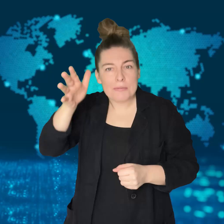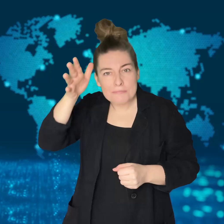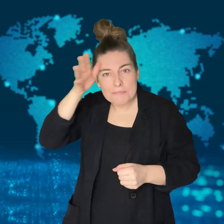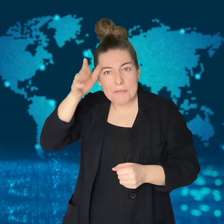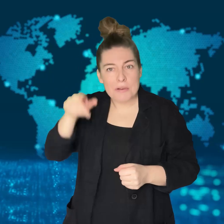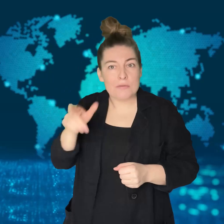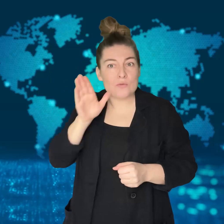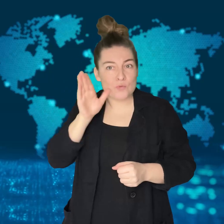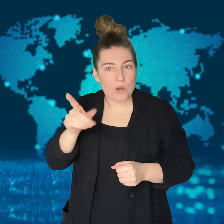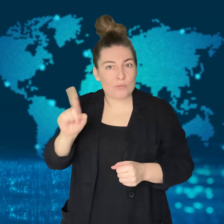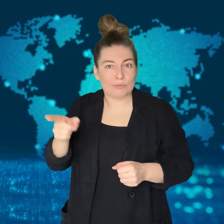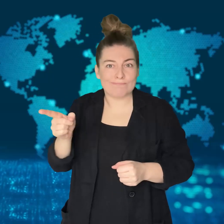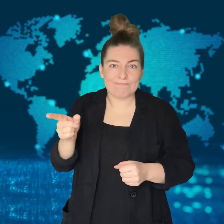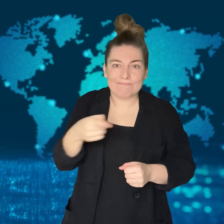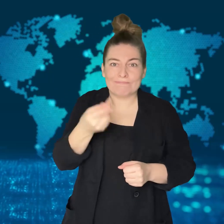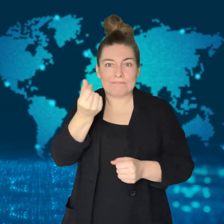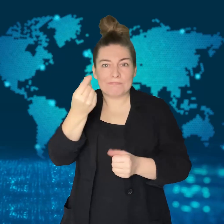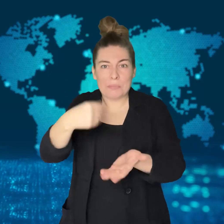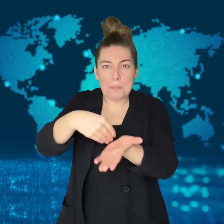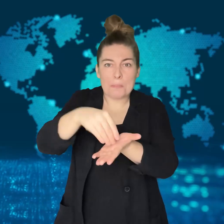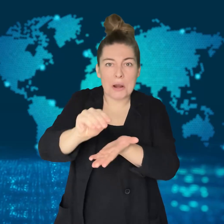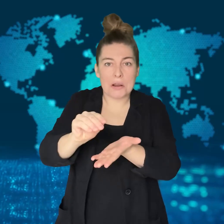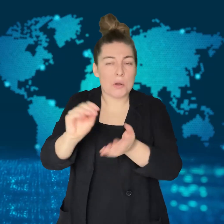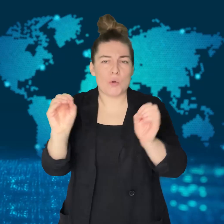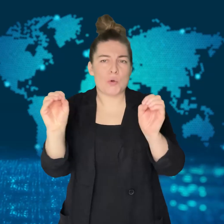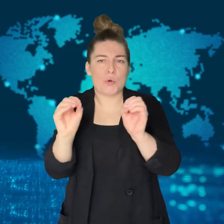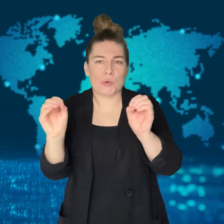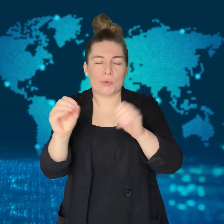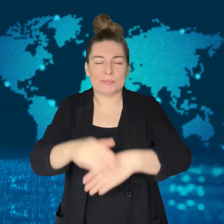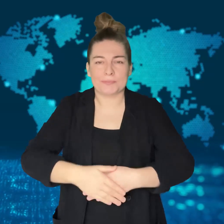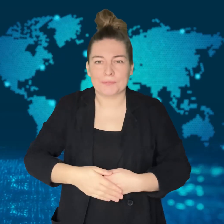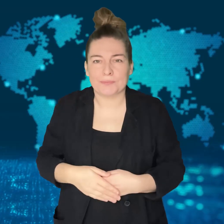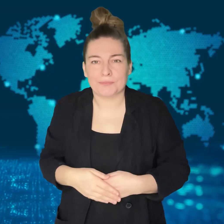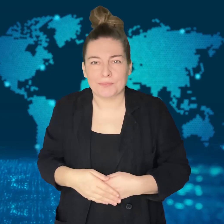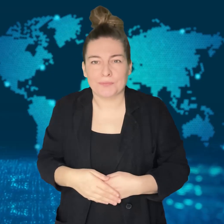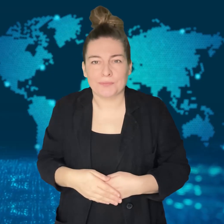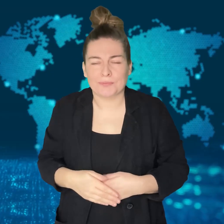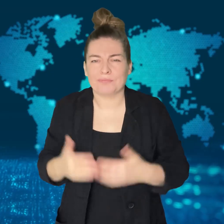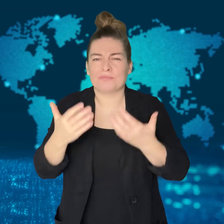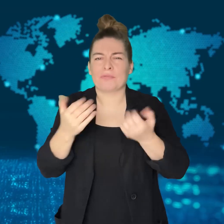a supposed manifesto that is being shared online.